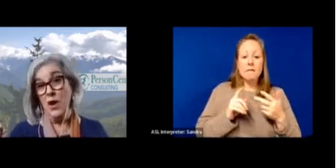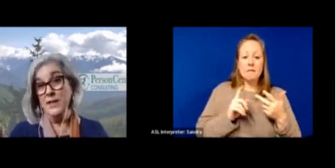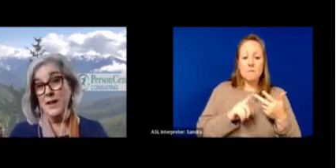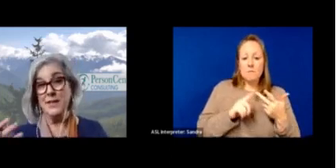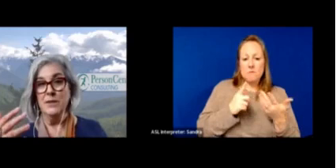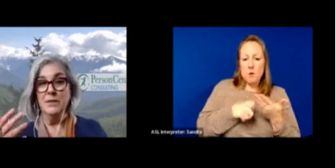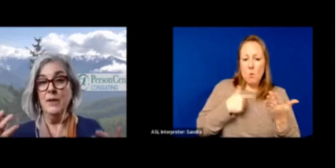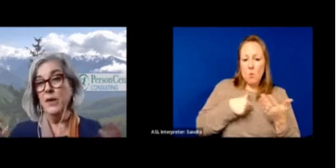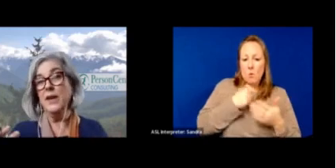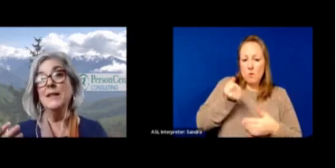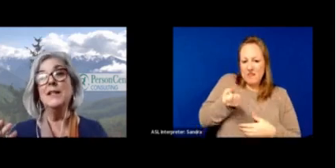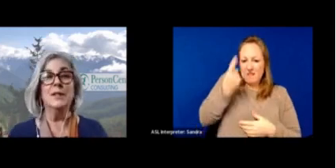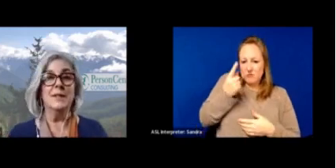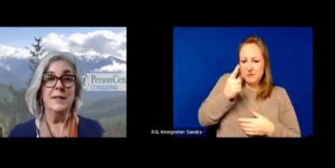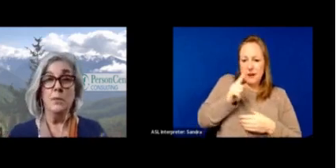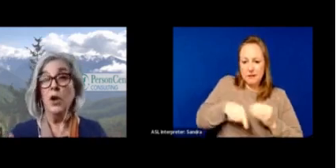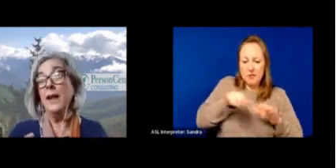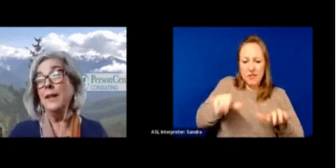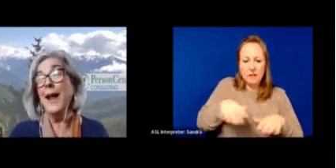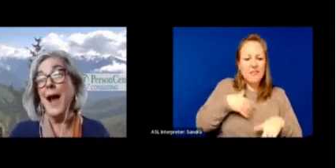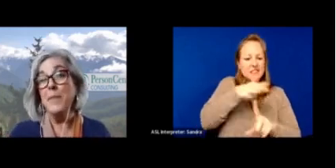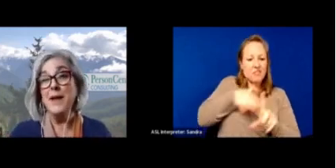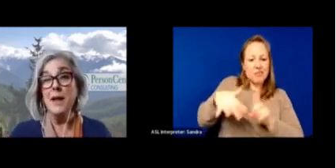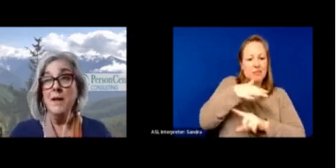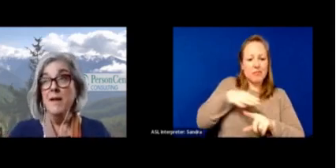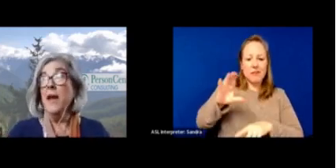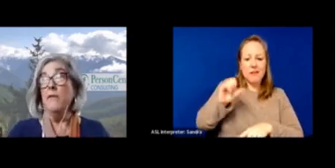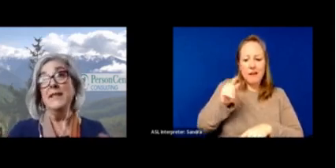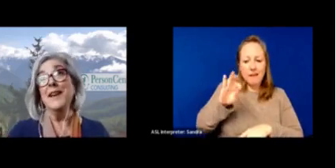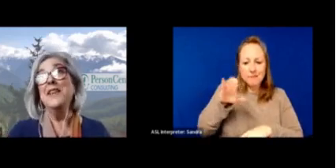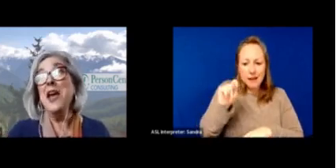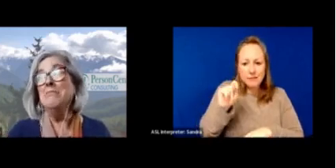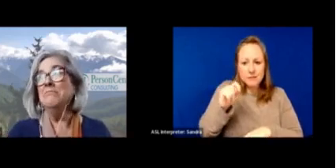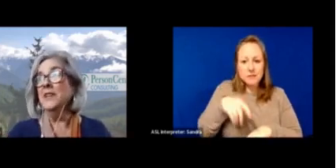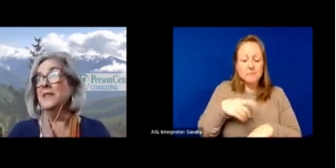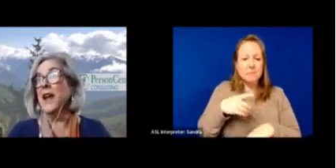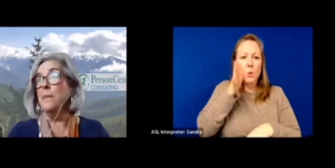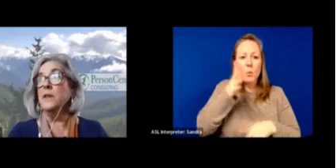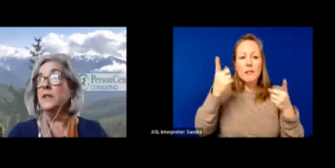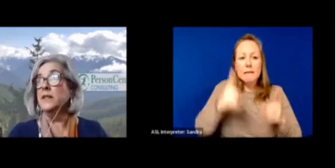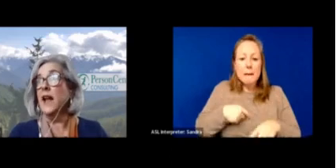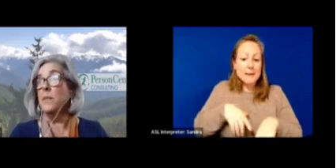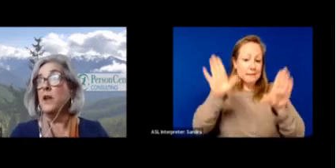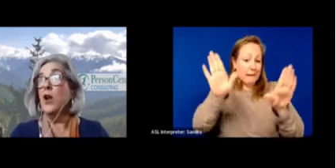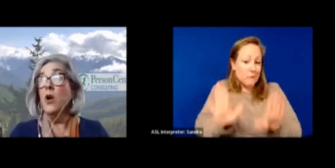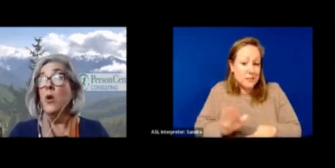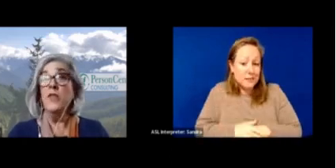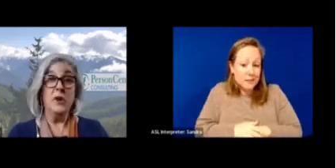the context? What are the conditions? Is it more likely to happen every Sunday? Is that happen? Does it happen? When the